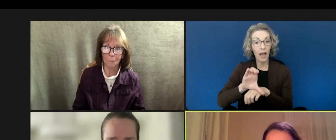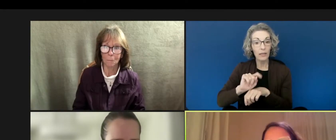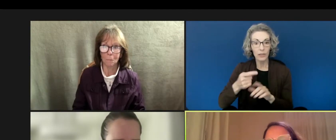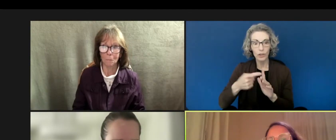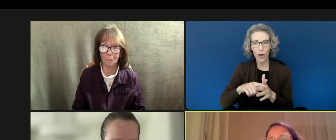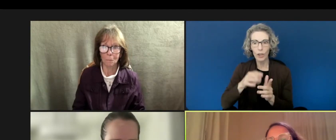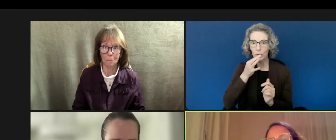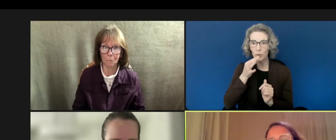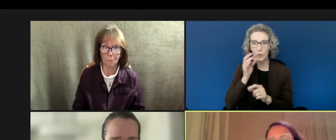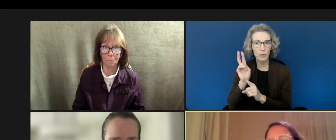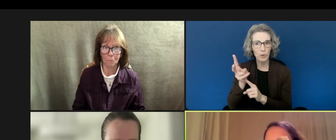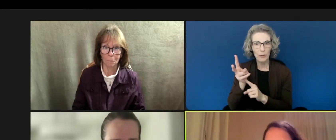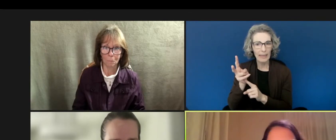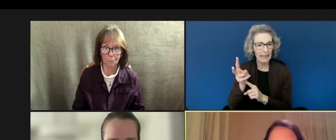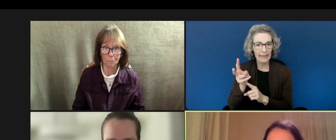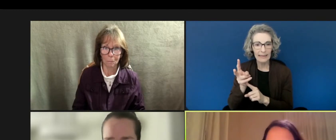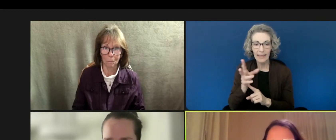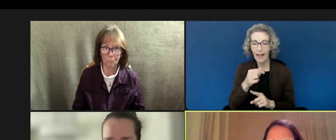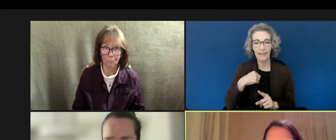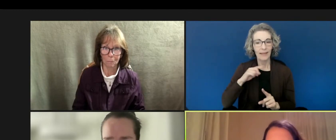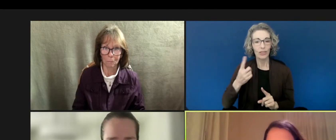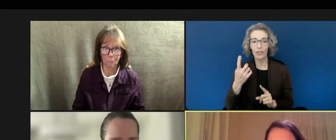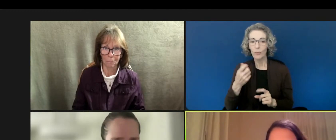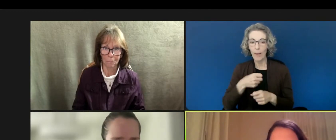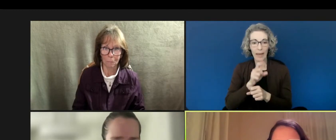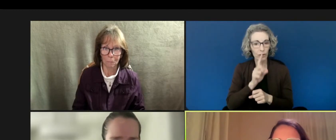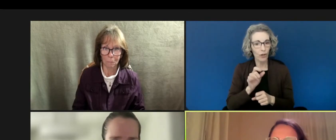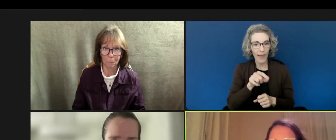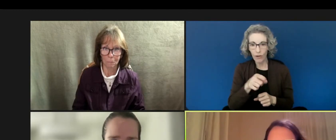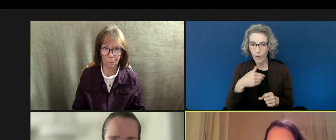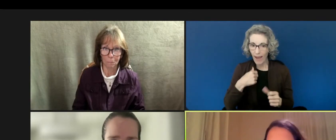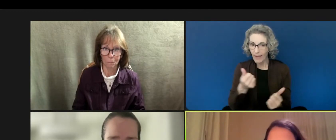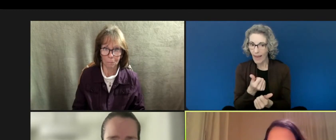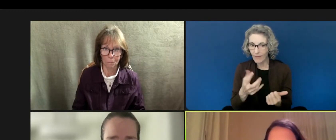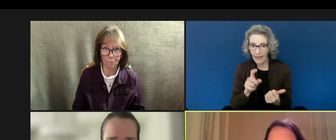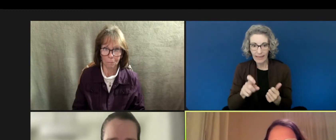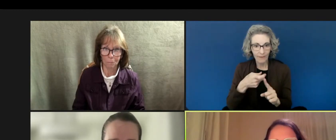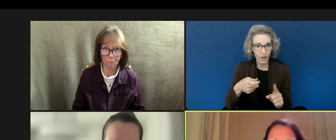wanted to make sure you have everything you need from the patient's file.